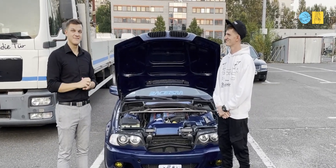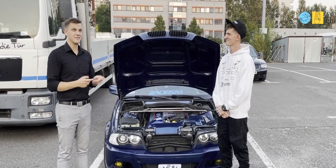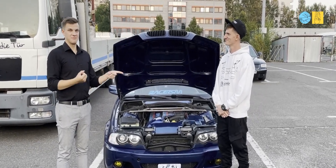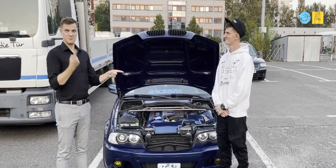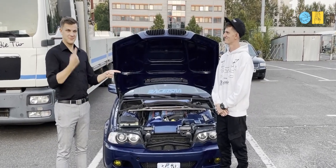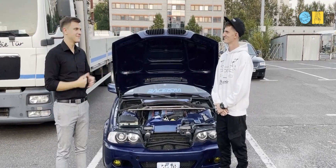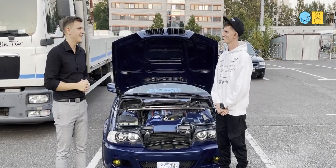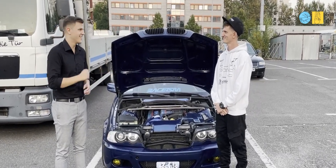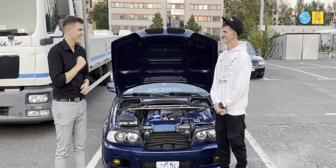and that was you!